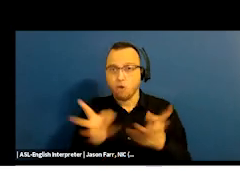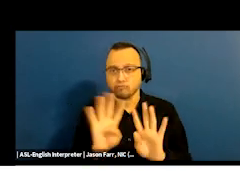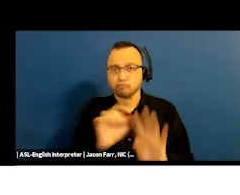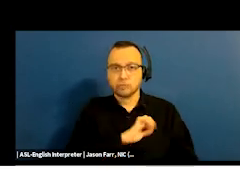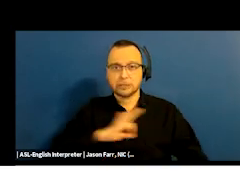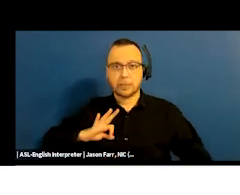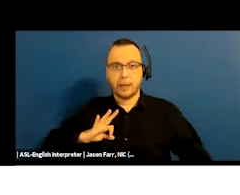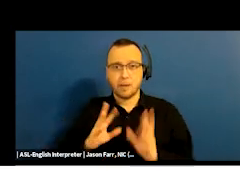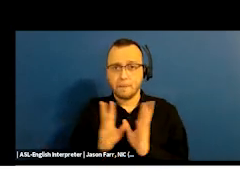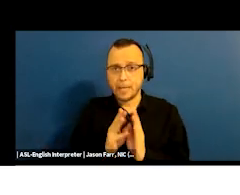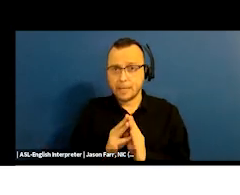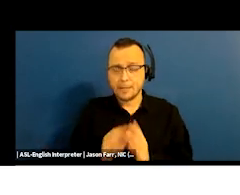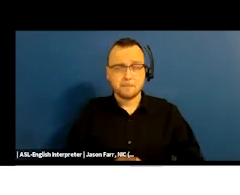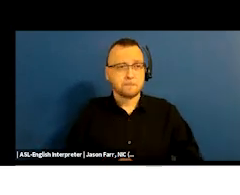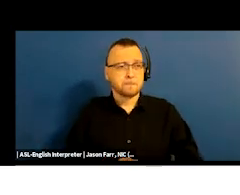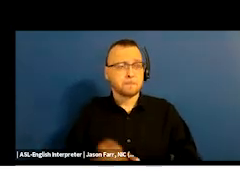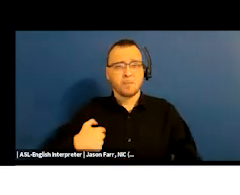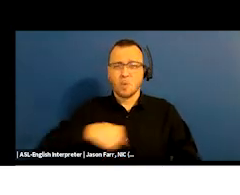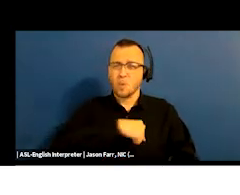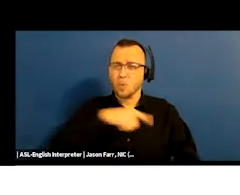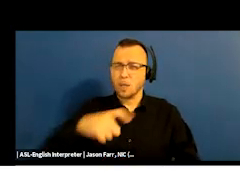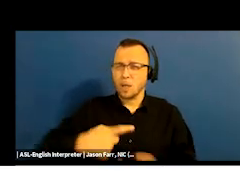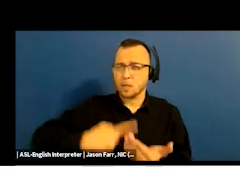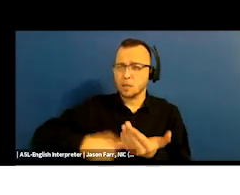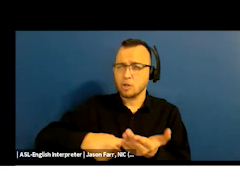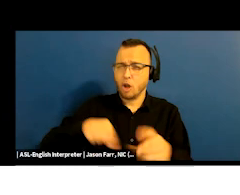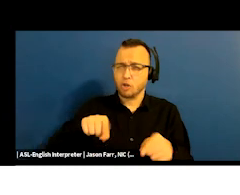So there are opportunities. We can do that in individual level.